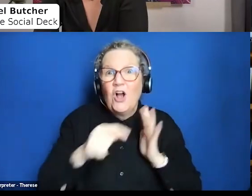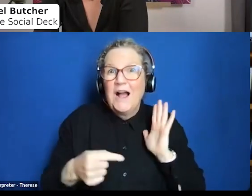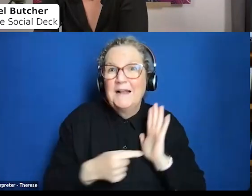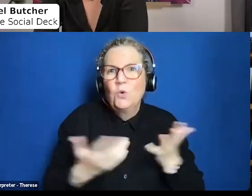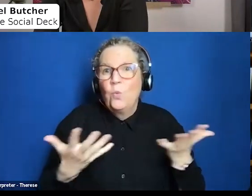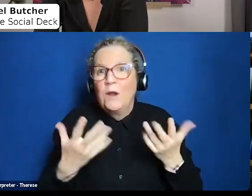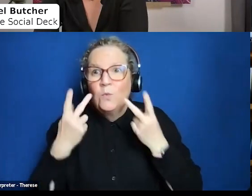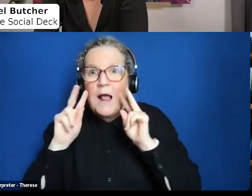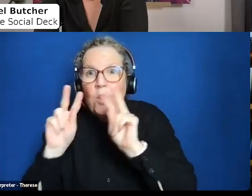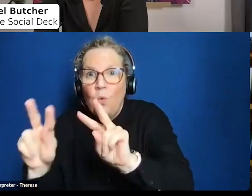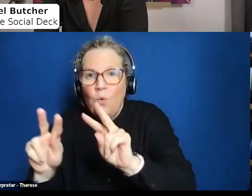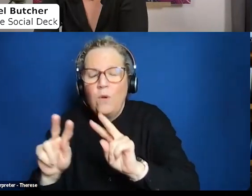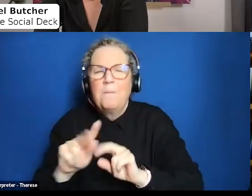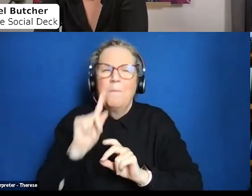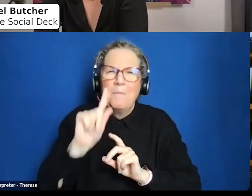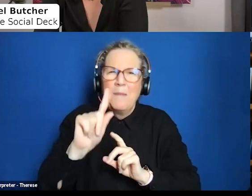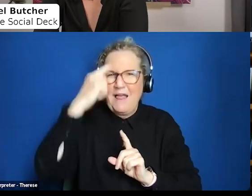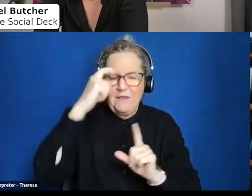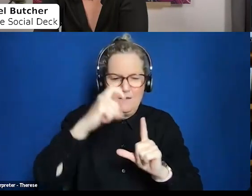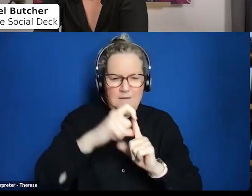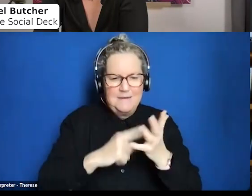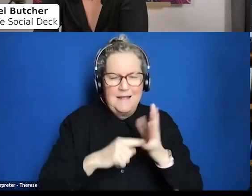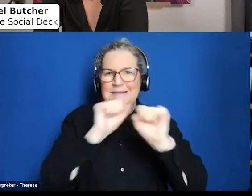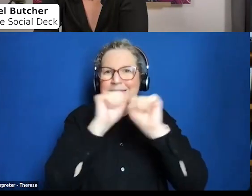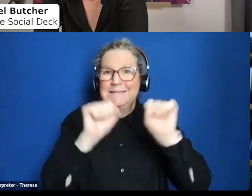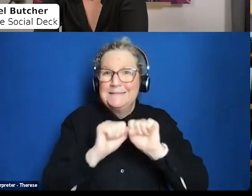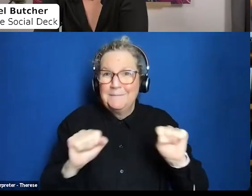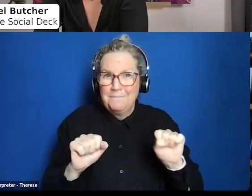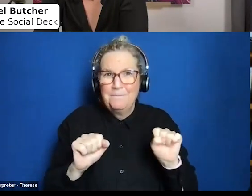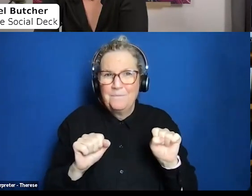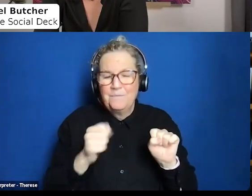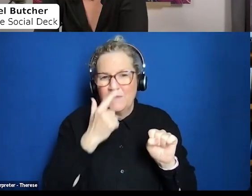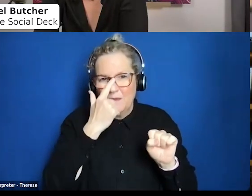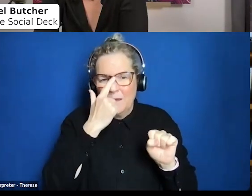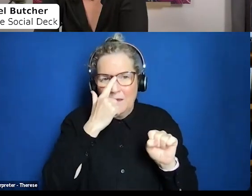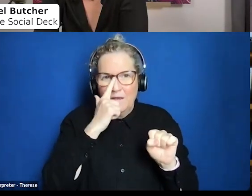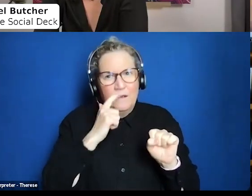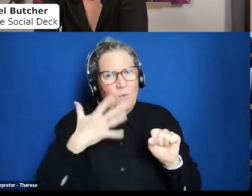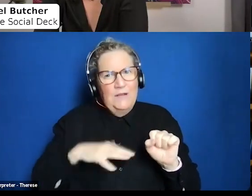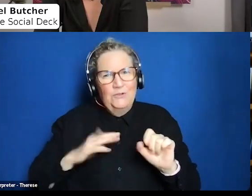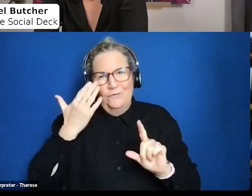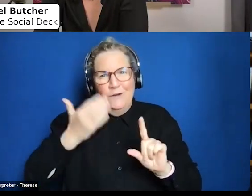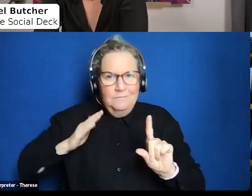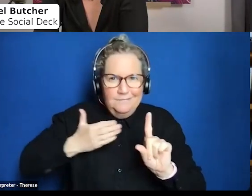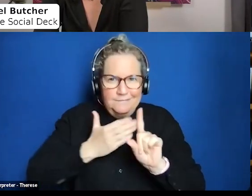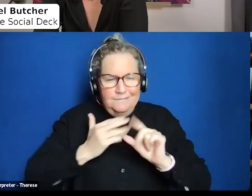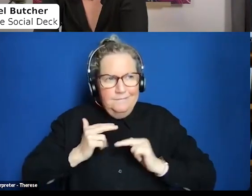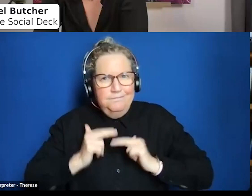But I think where we're at in terms of the data systems, that that's something we need to go towards and build towards.